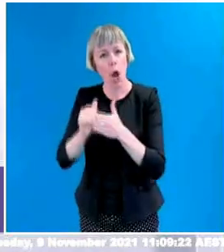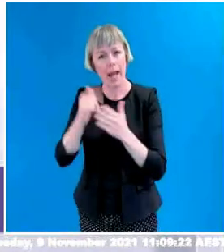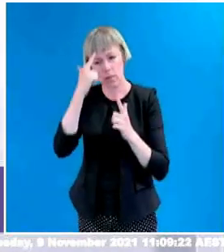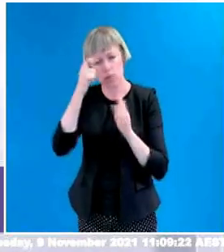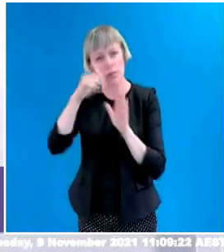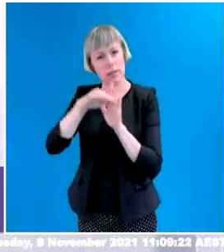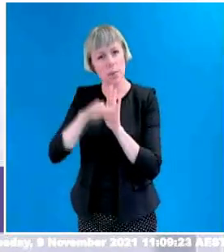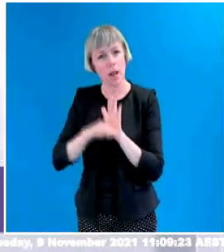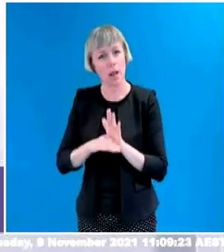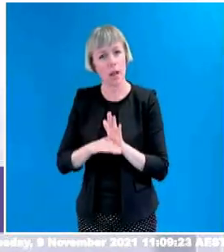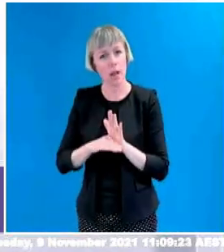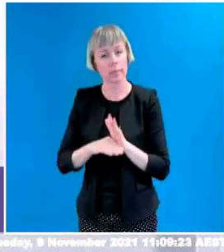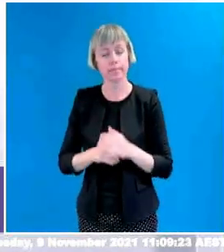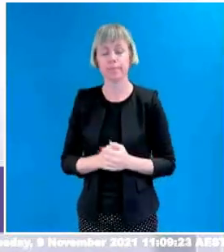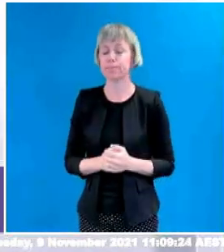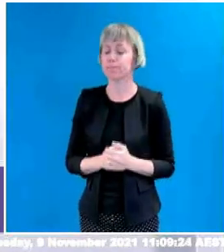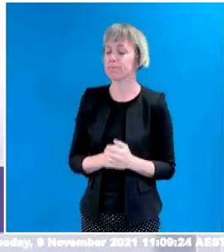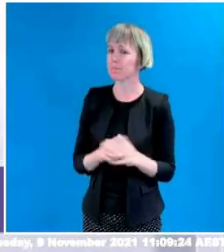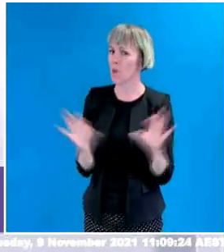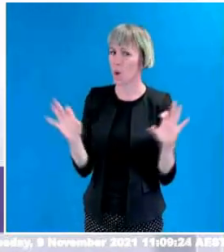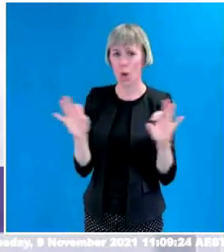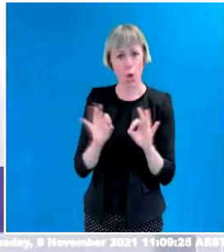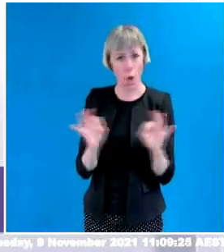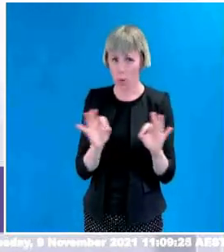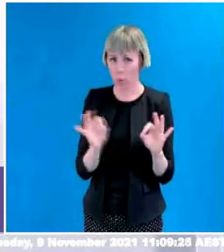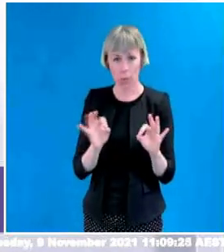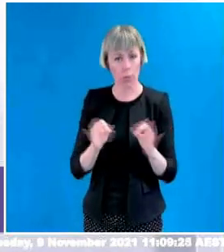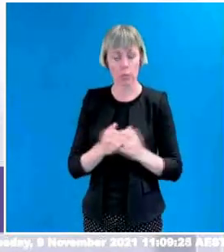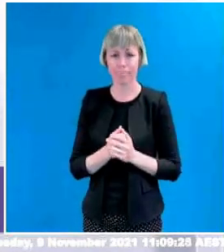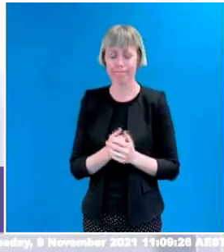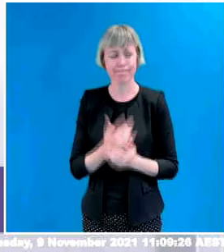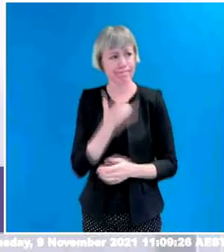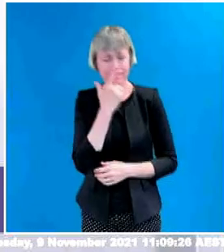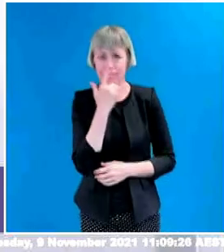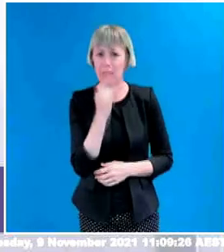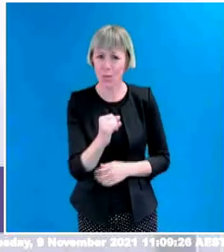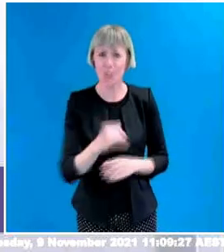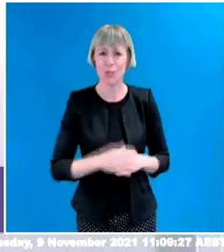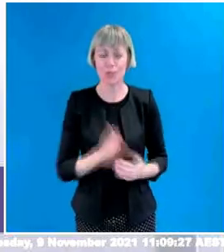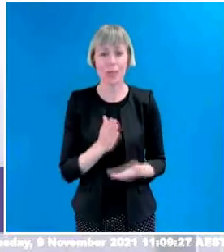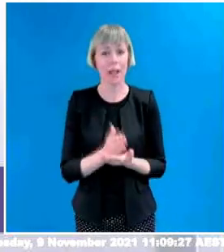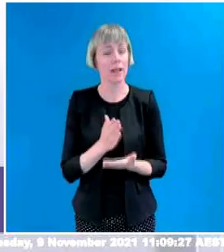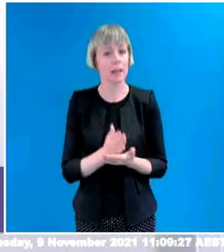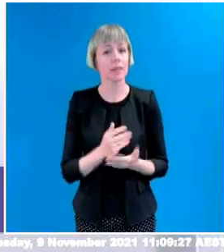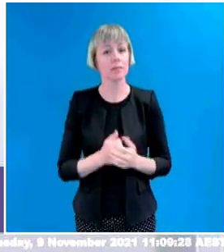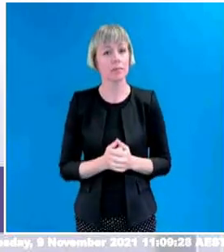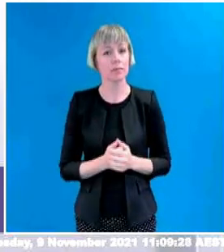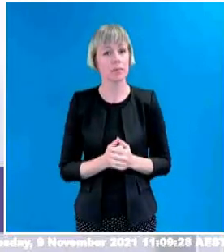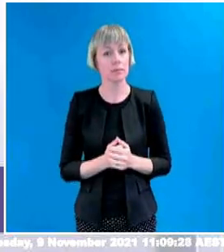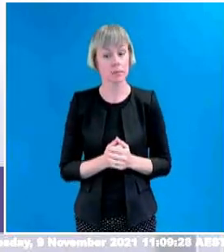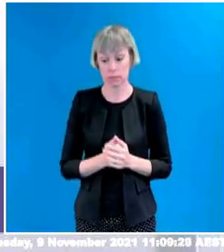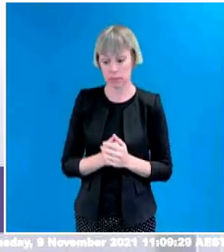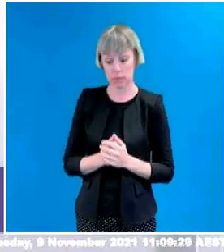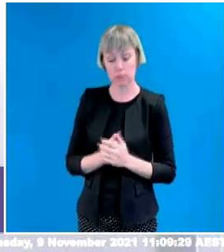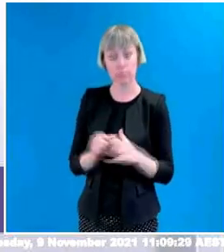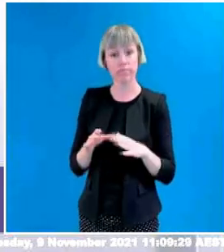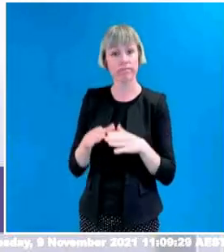In fact, the great shame of the developments in the business and human